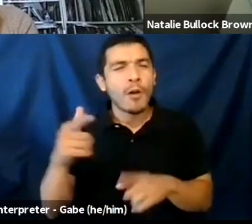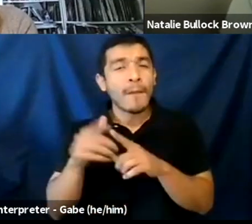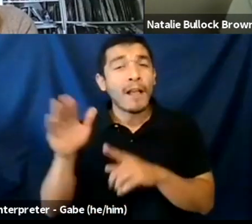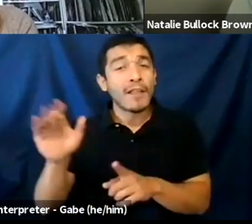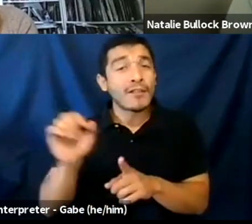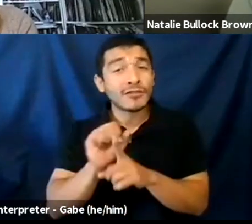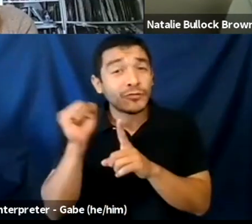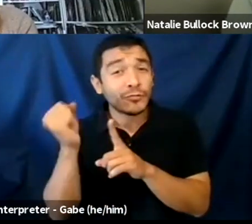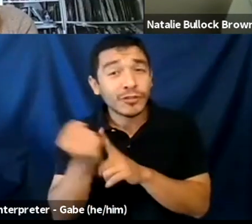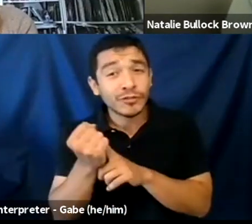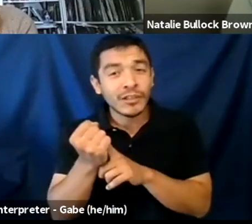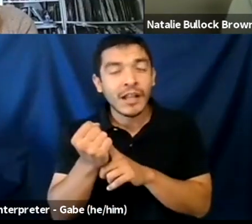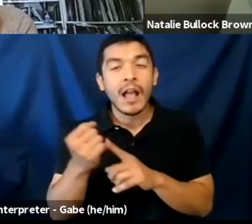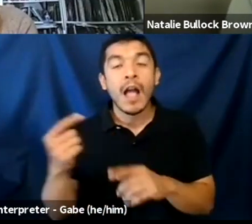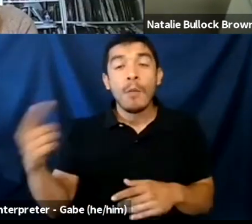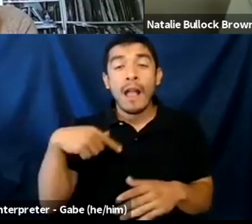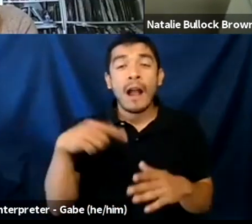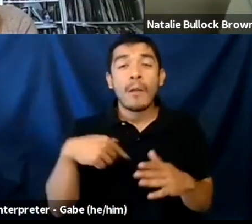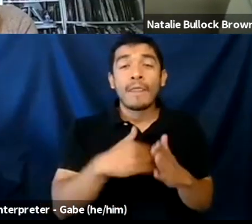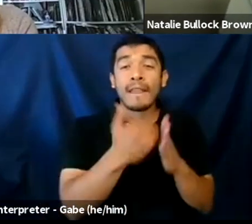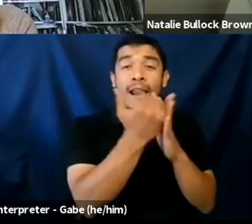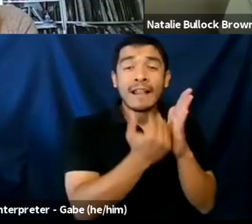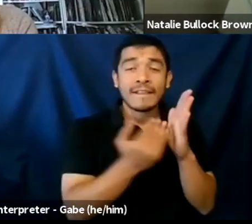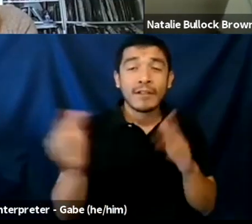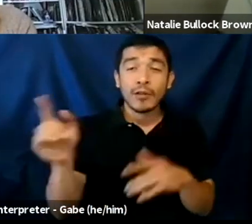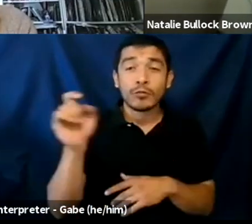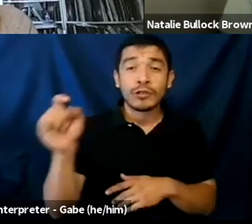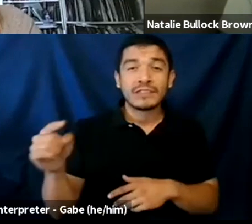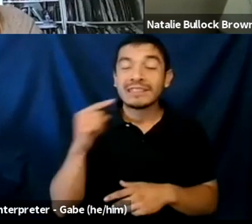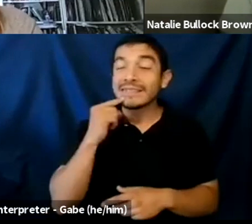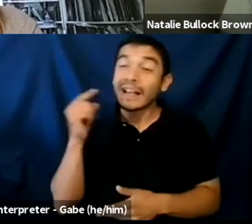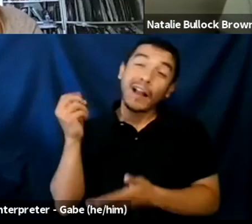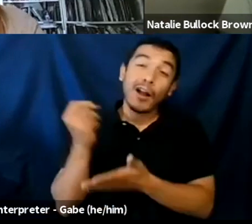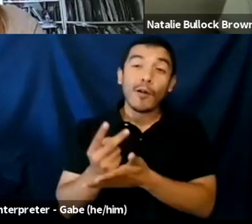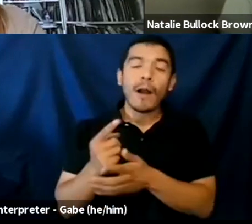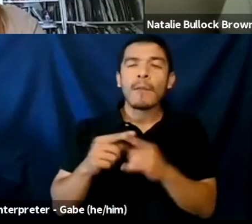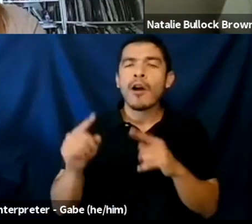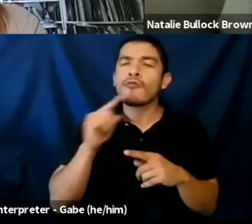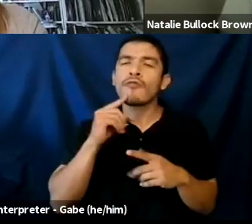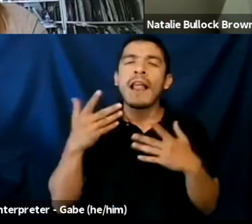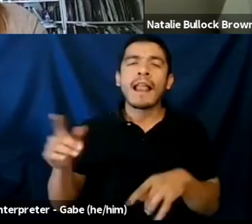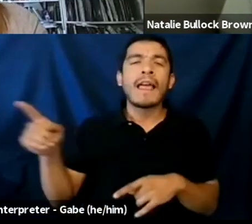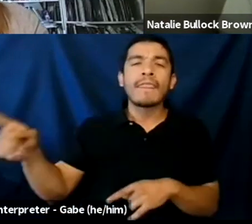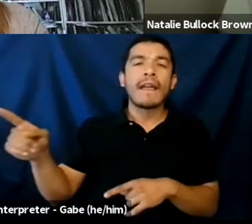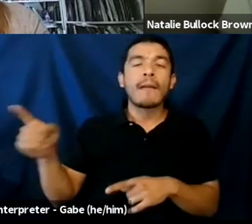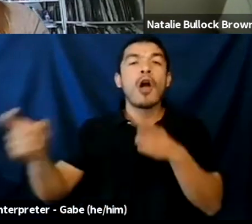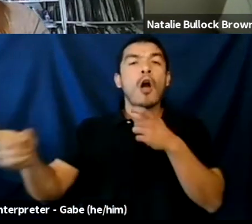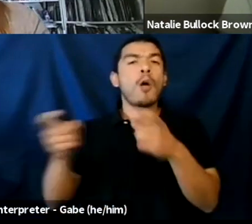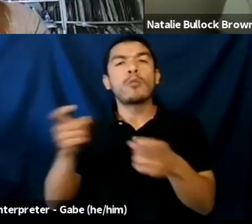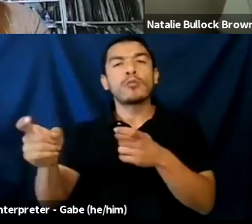and they said, "Yes, okay, maybe we're okay." But really letting them drive the discussion of whether they're gonna be safe or not